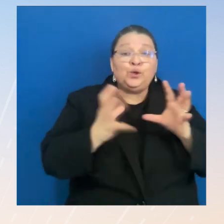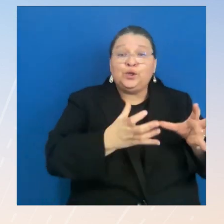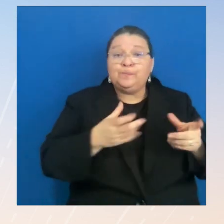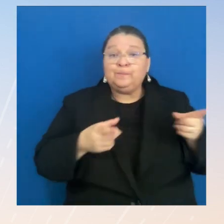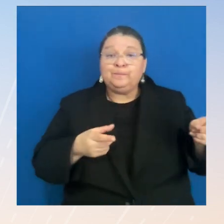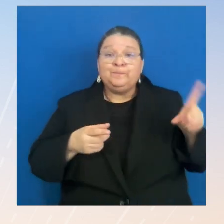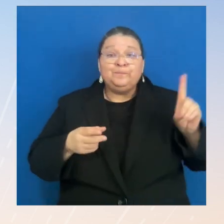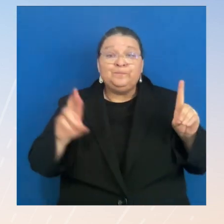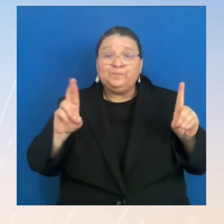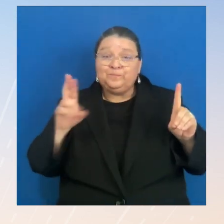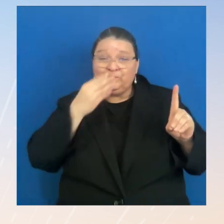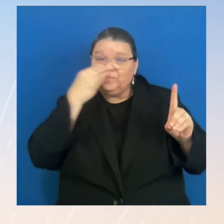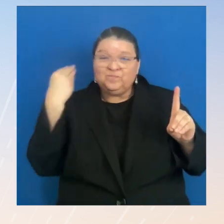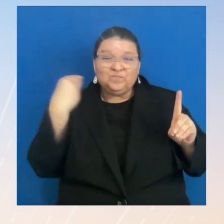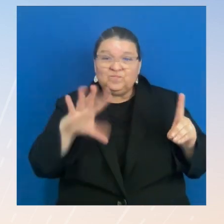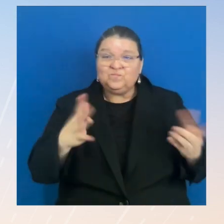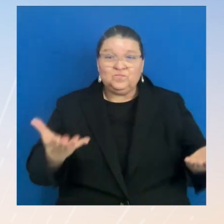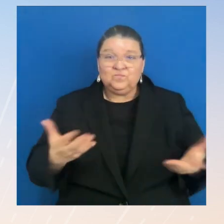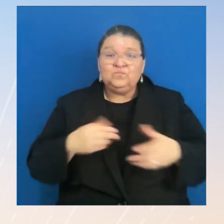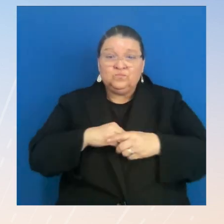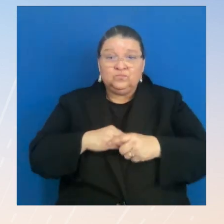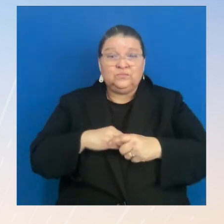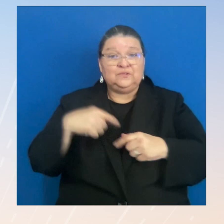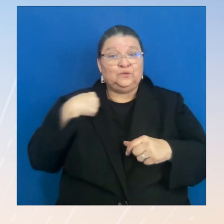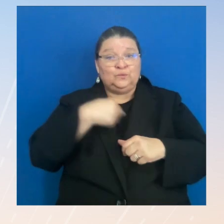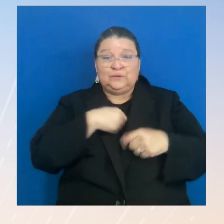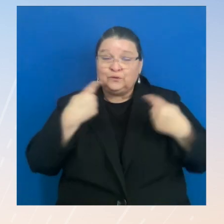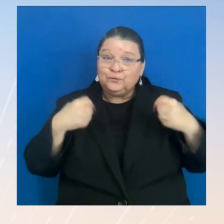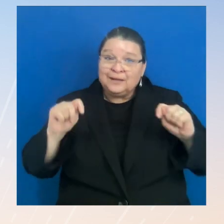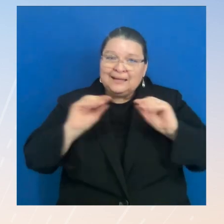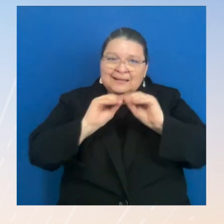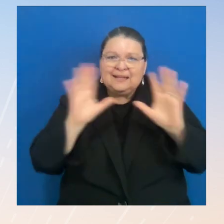and direct about what the impacts will be. I mean, some of these programs --